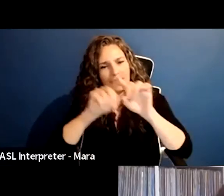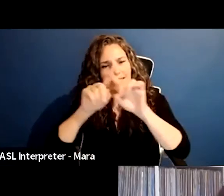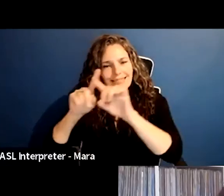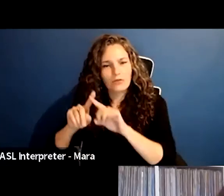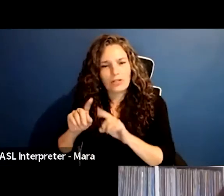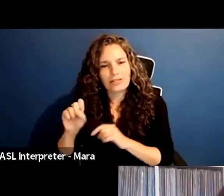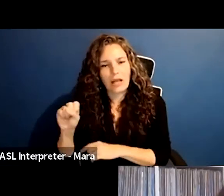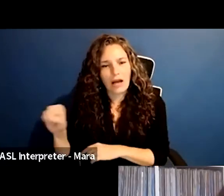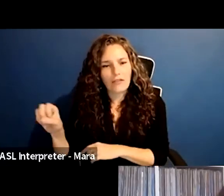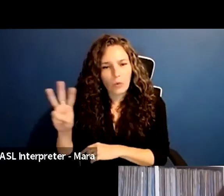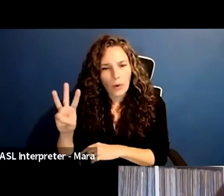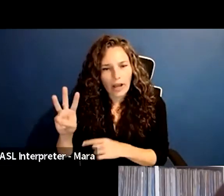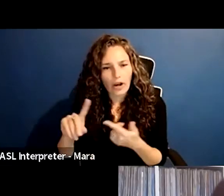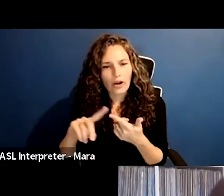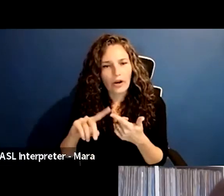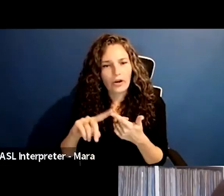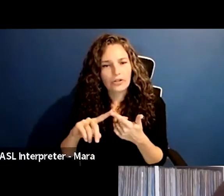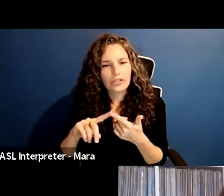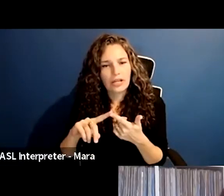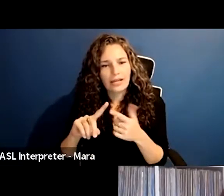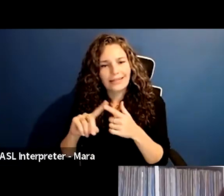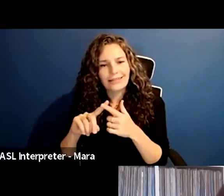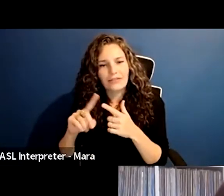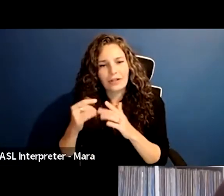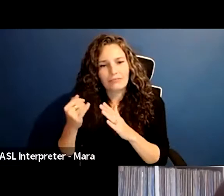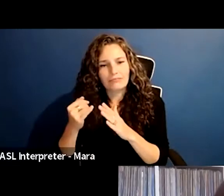and different craft-based classes.